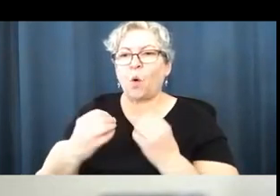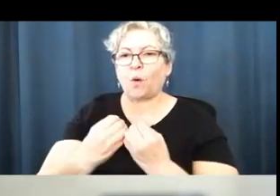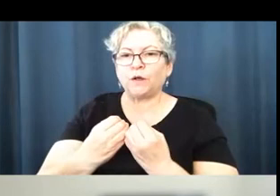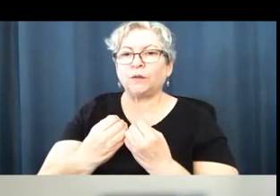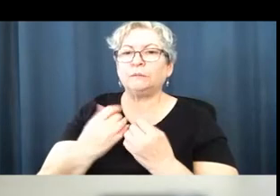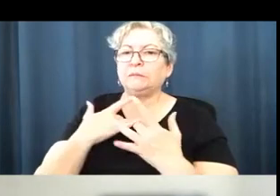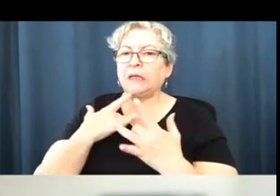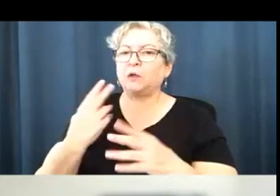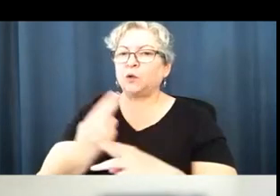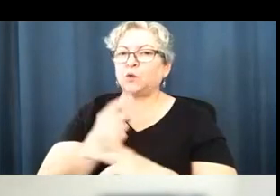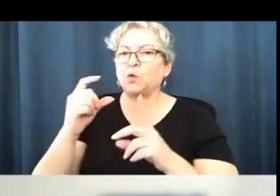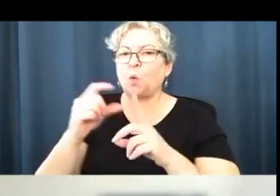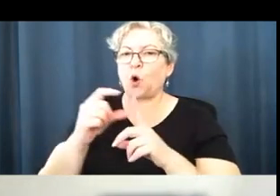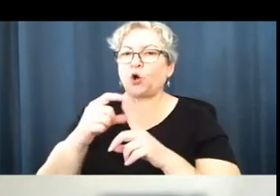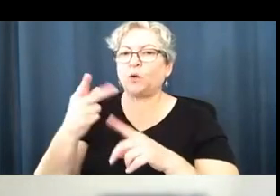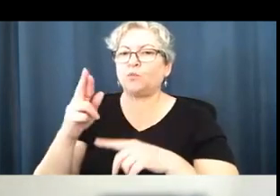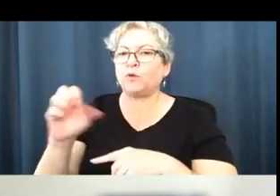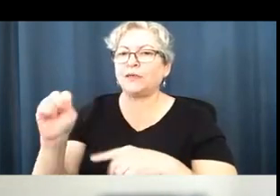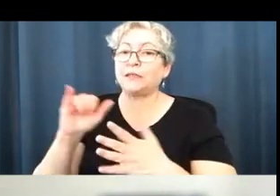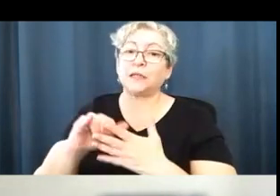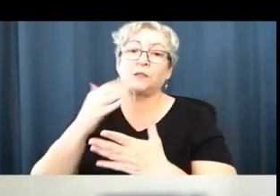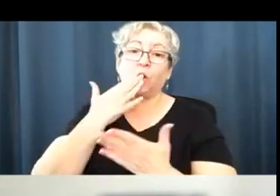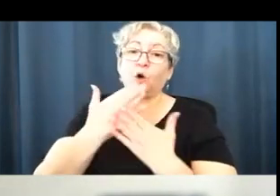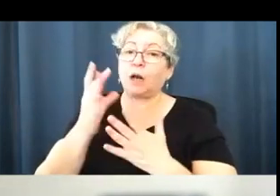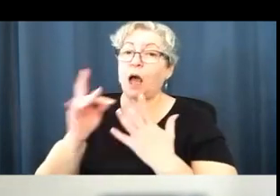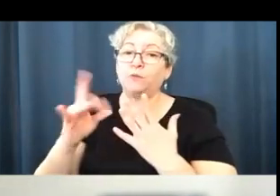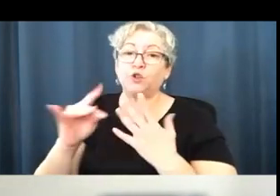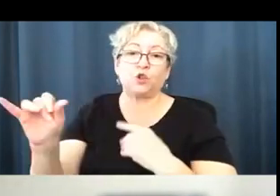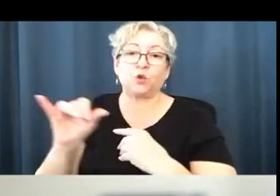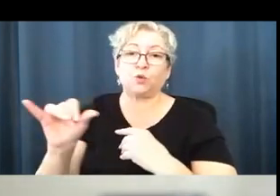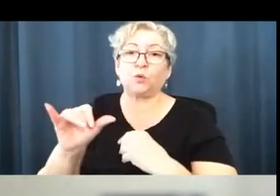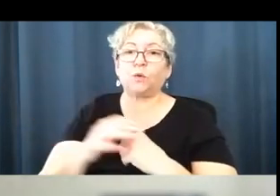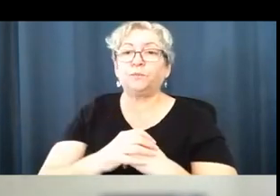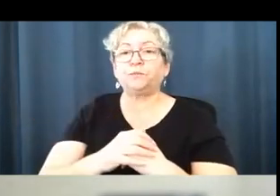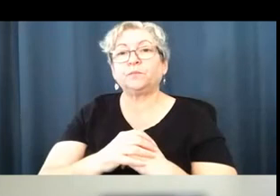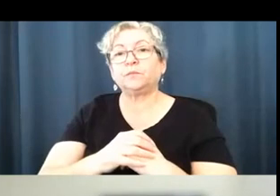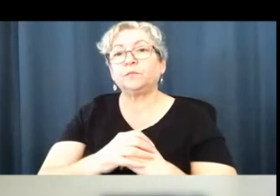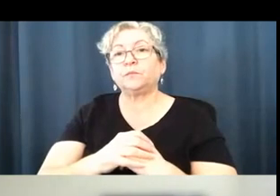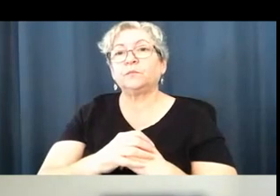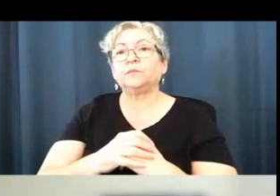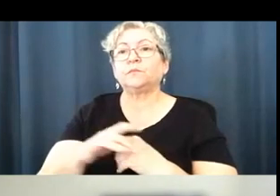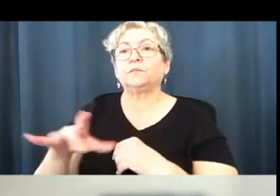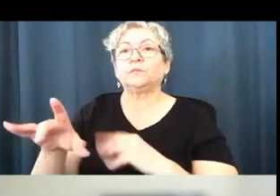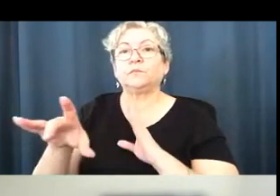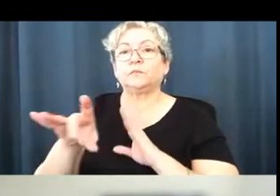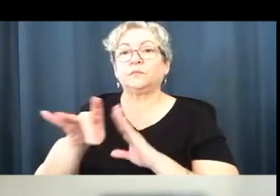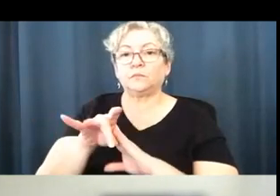which there's some great options. So, all right, so we've picked a good template,